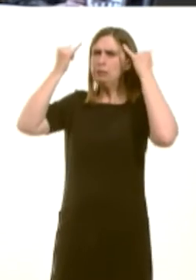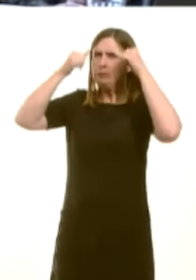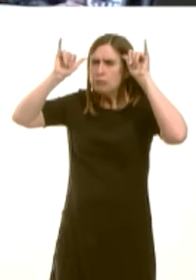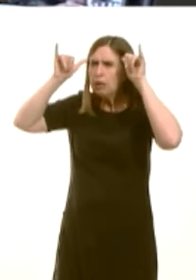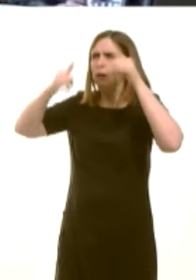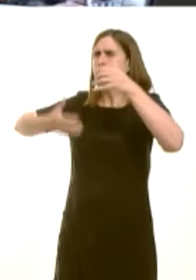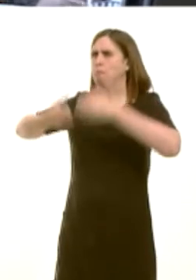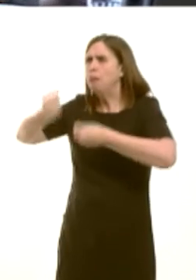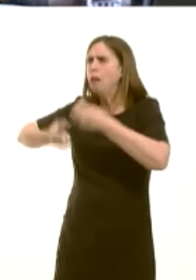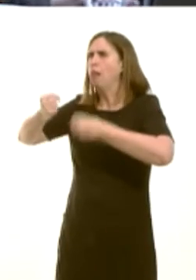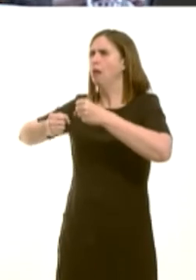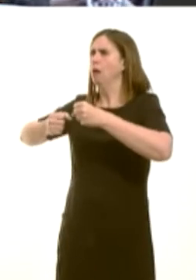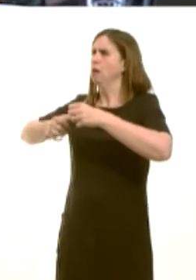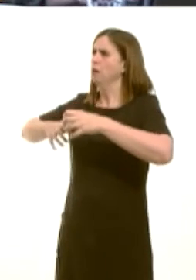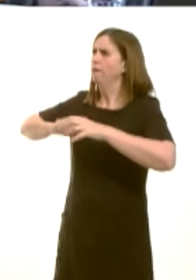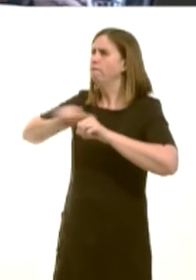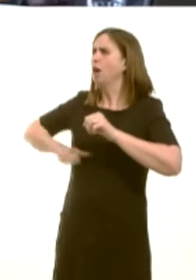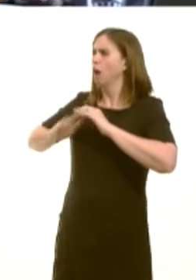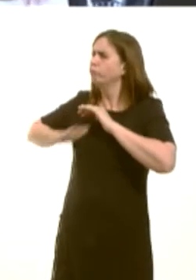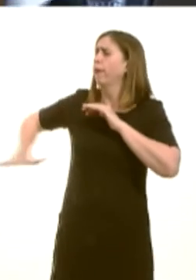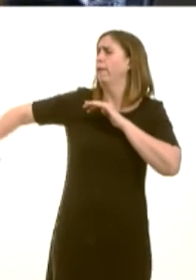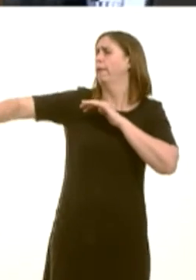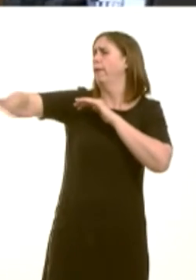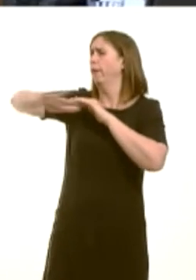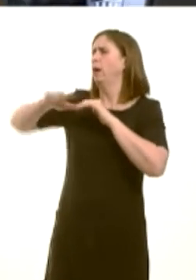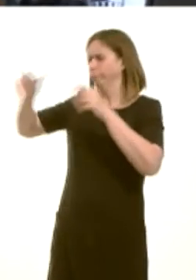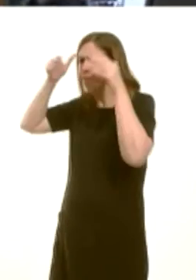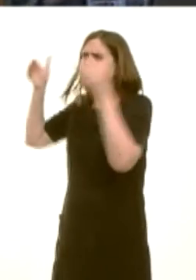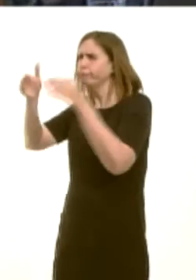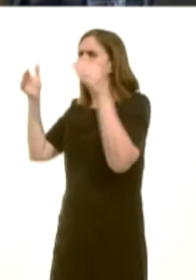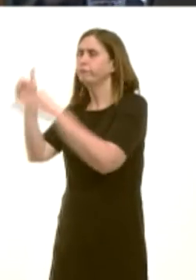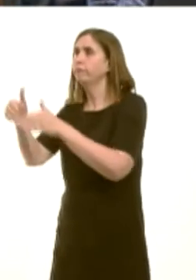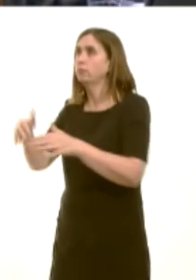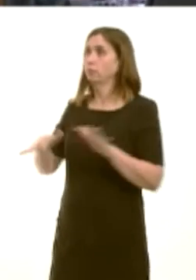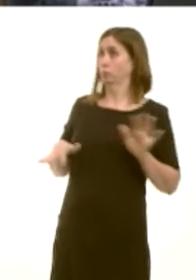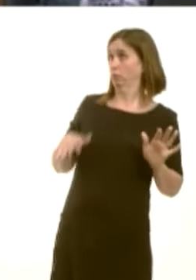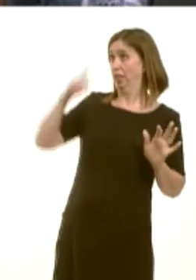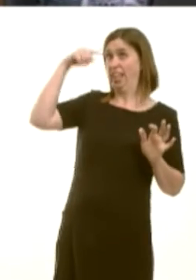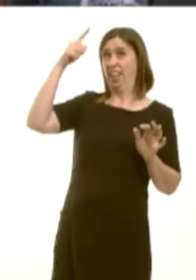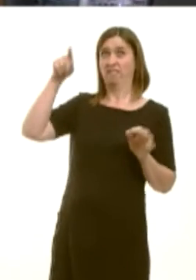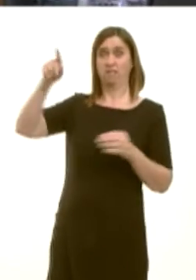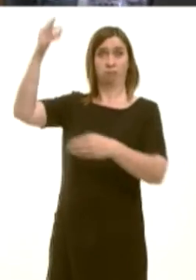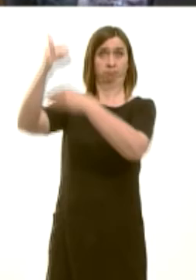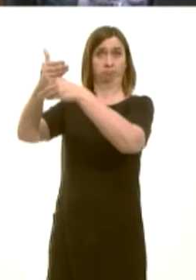fear hugely for Welsh farming if any kind of control over subsidies were given to Whitehall.